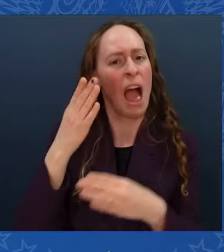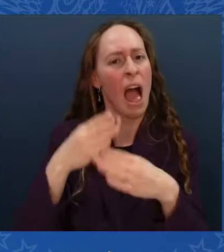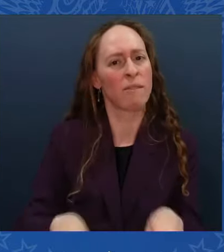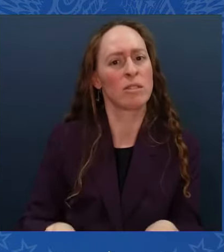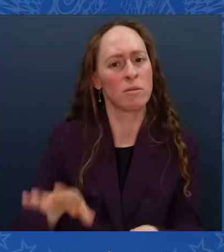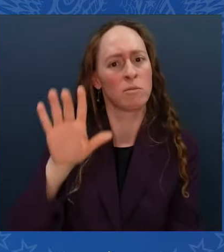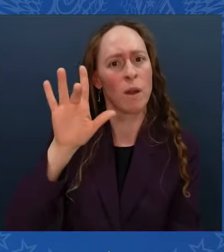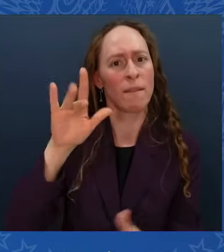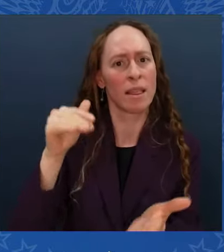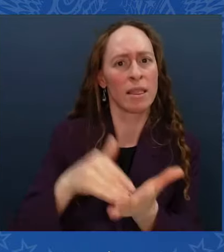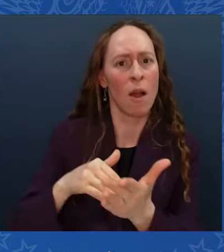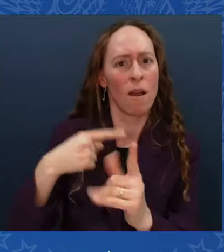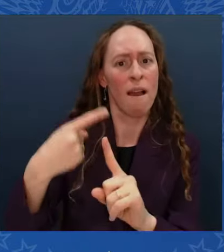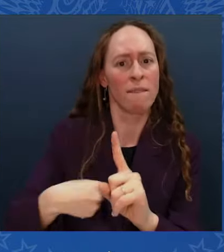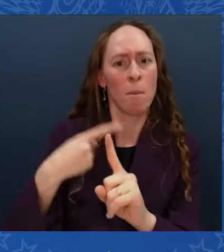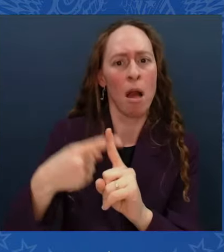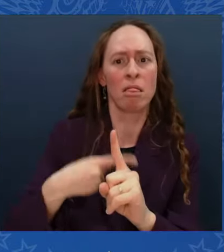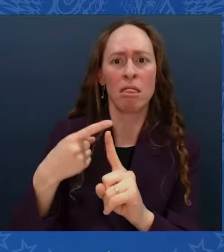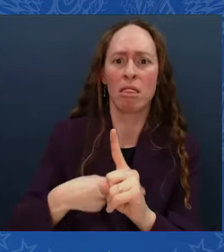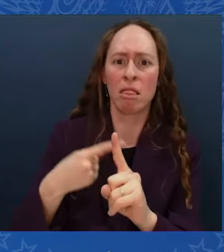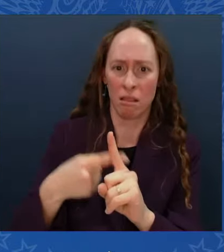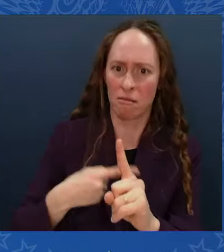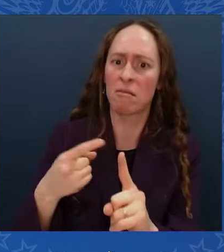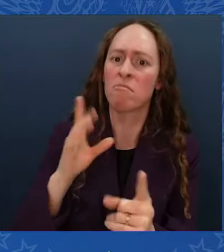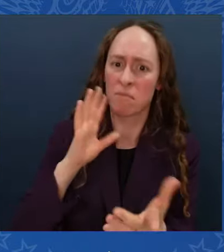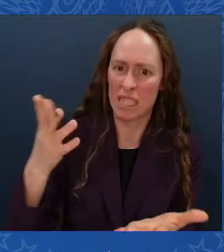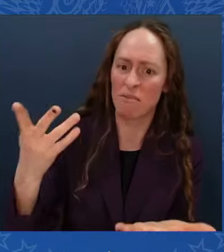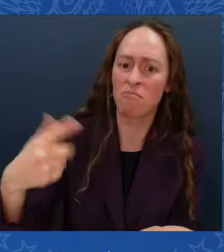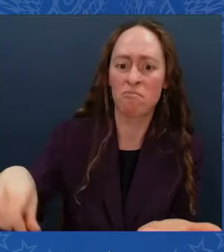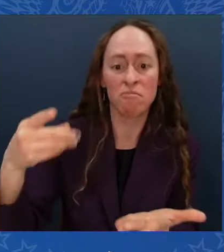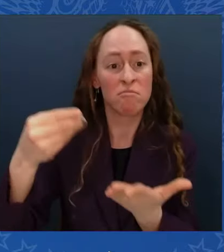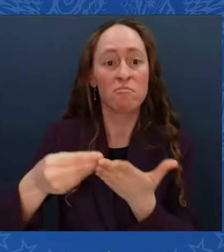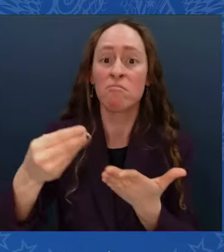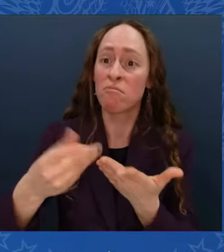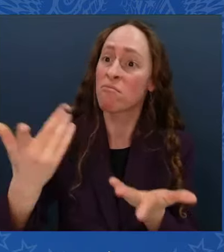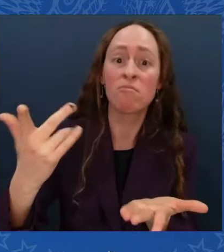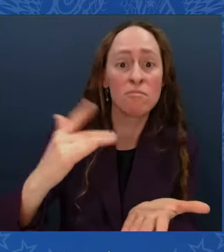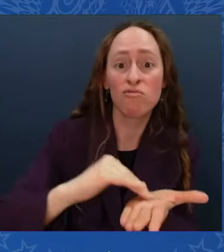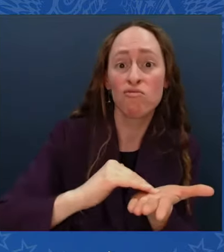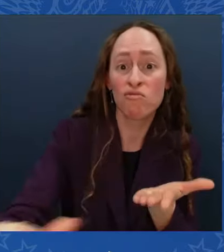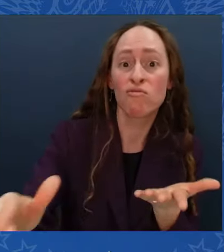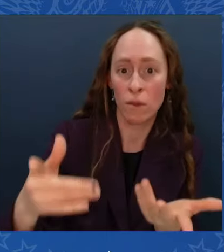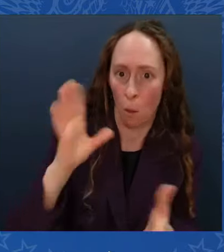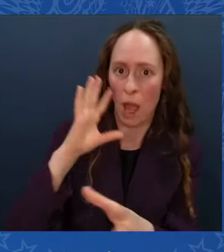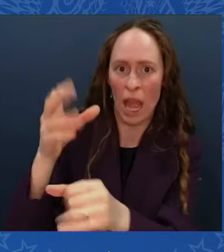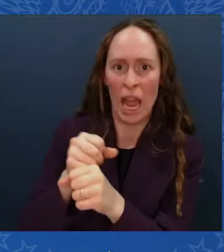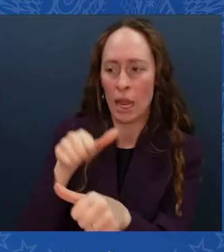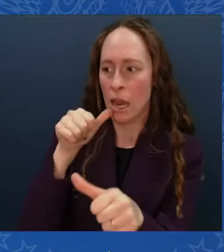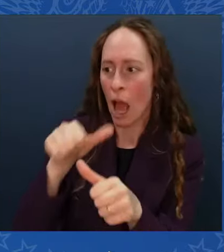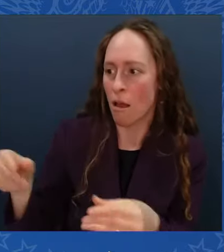and they'll be getting a letter from me letting them know they're qualified. And when they get that letter, your debt is going to be forgiven.